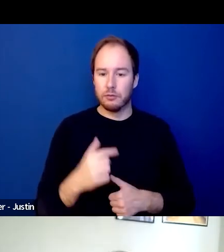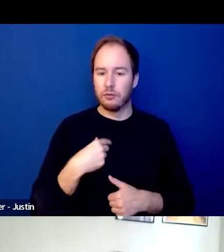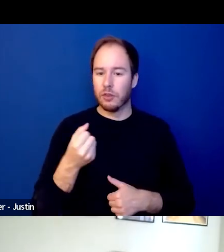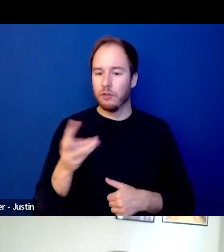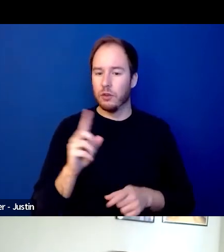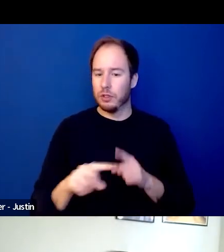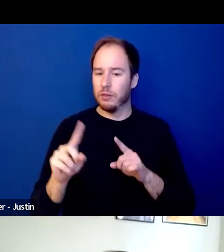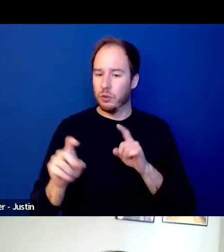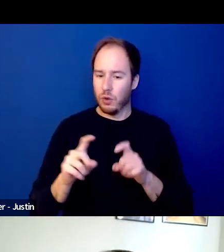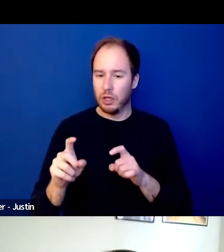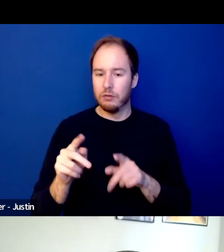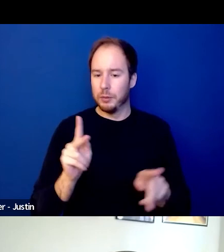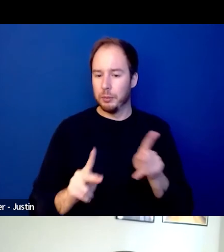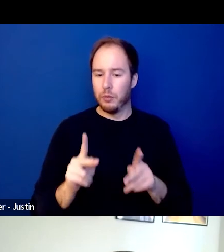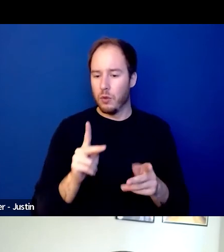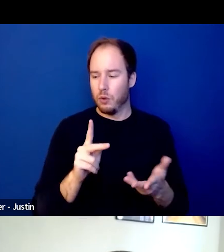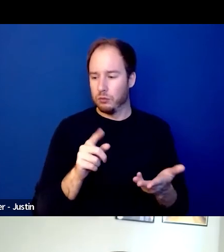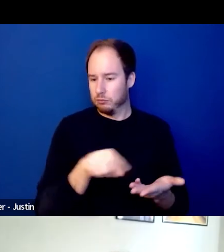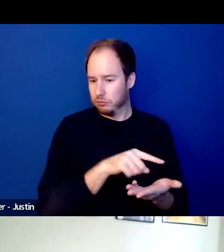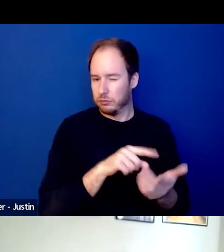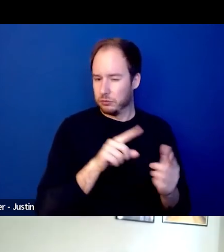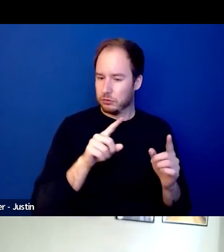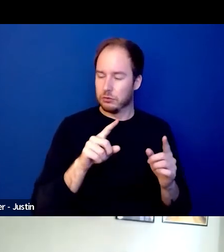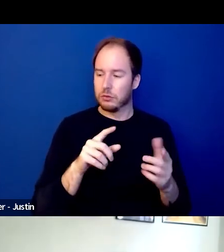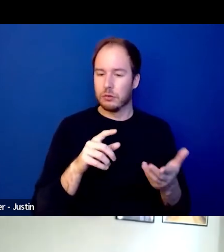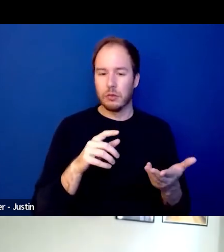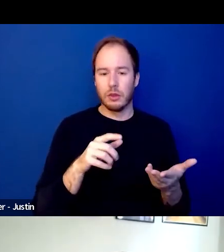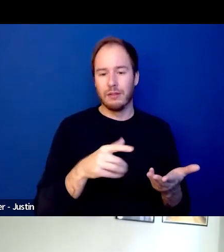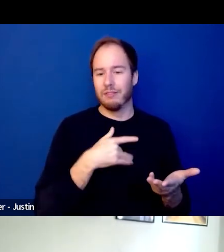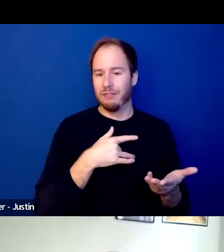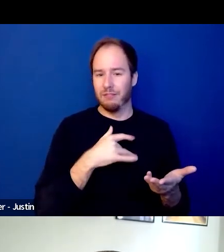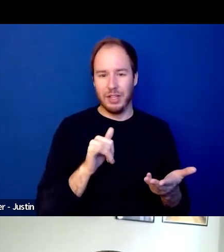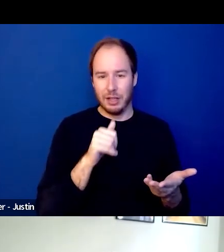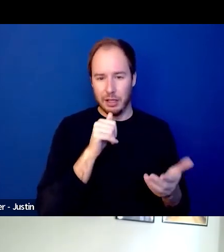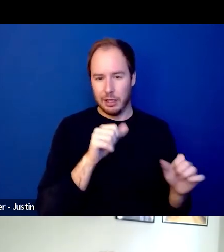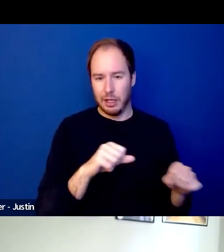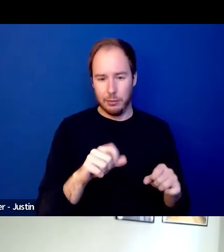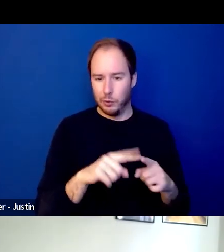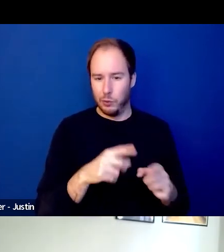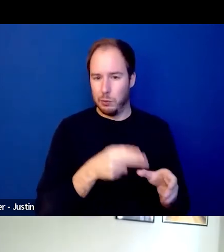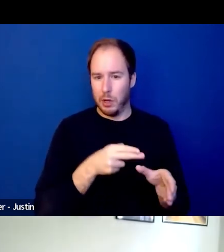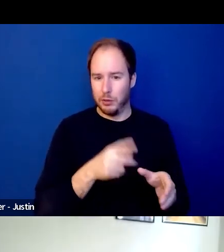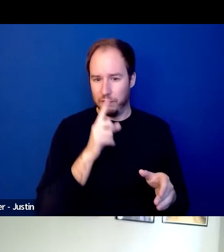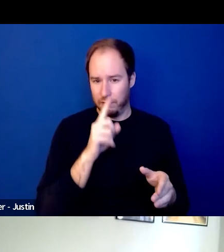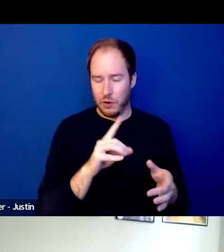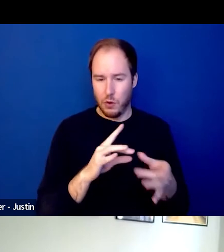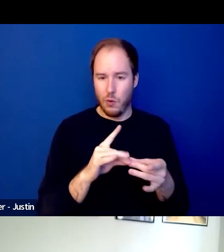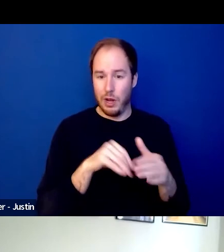come from folks who are essentially being or feeling like they're not able to participate in Coordinated Entry despite trying to,